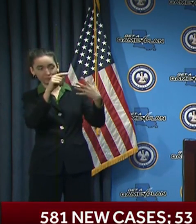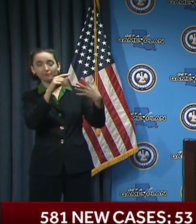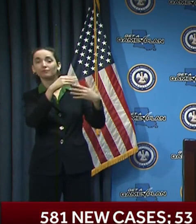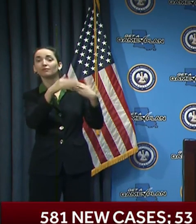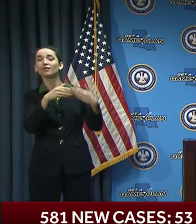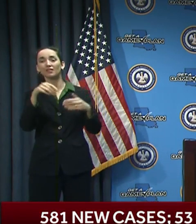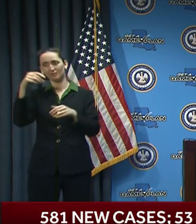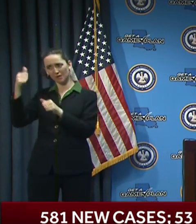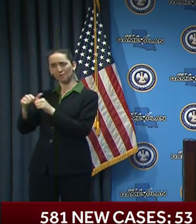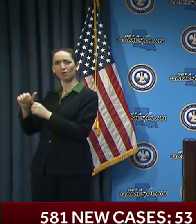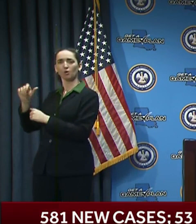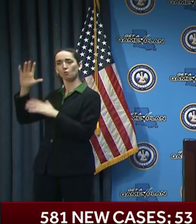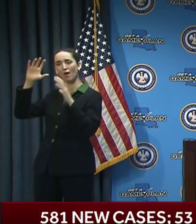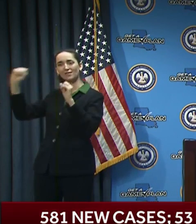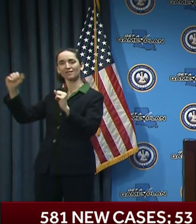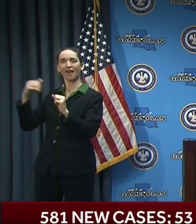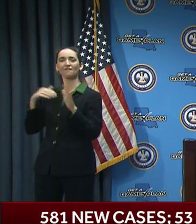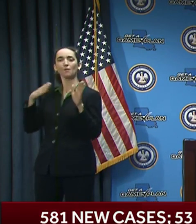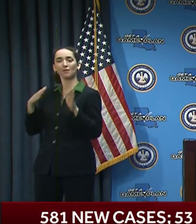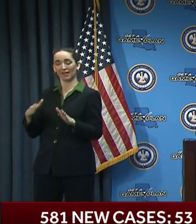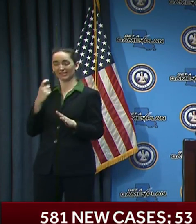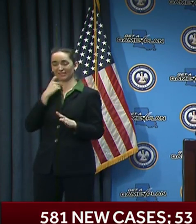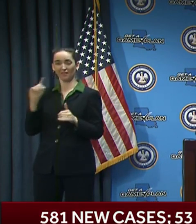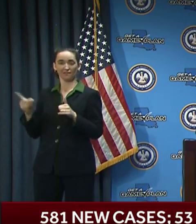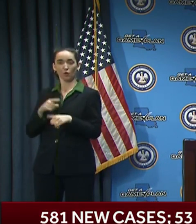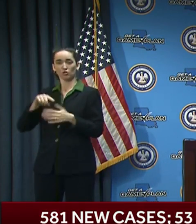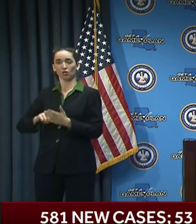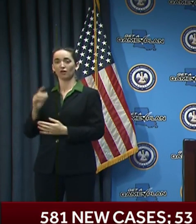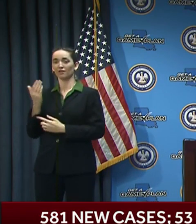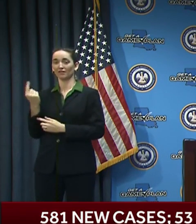PRESIDENT’S 30 DAY PLAN THAT WAS ADDED TO THE INITIAL 15-DAY PLANTS. I GUESS.